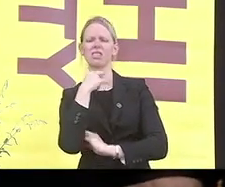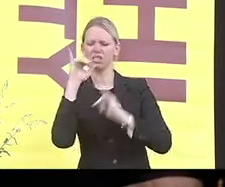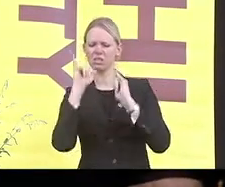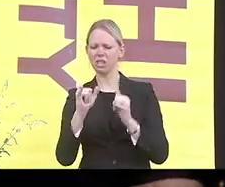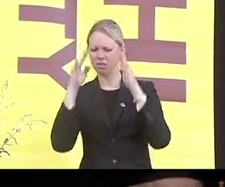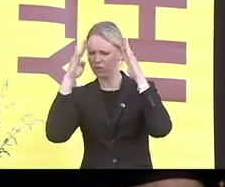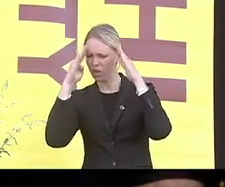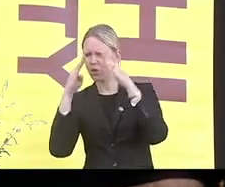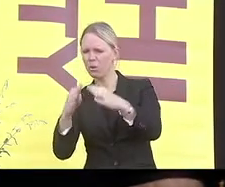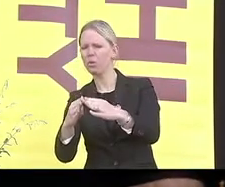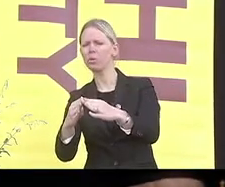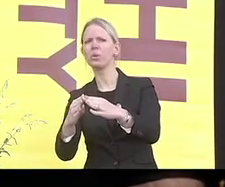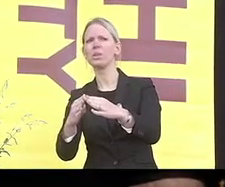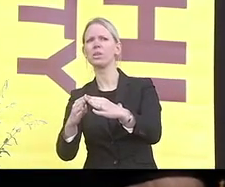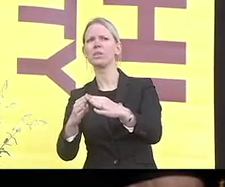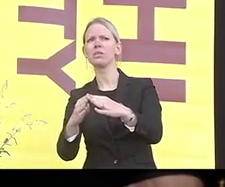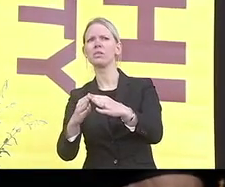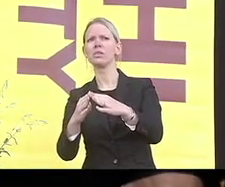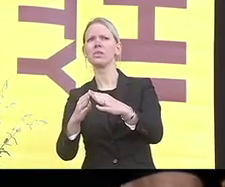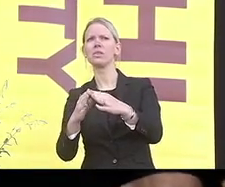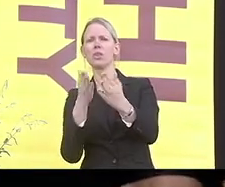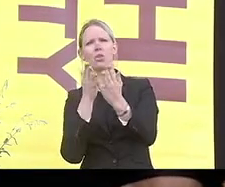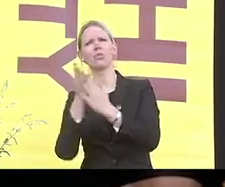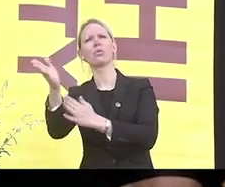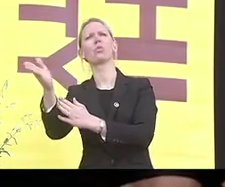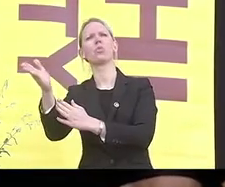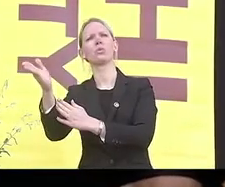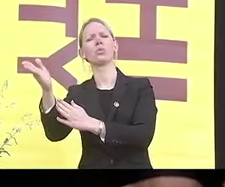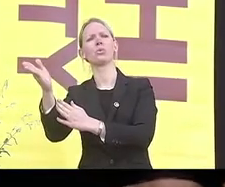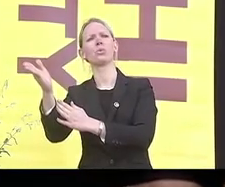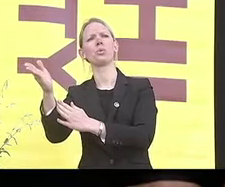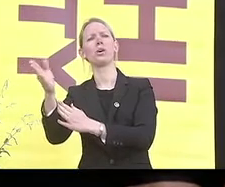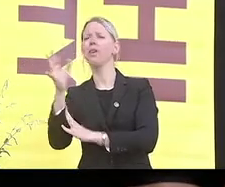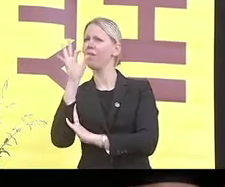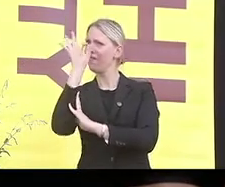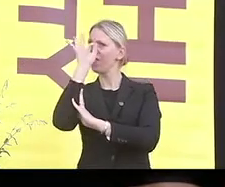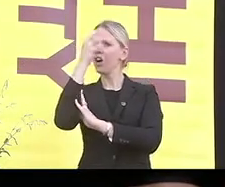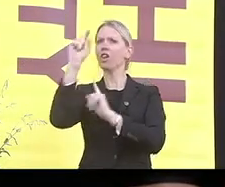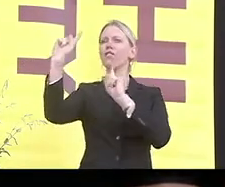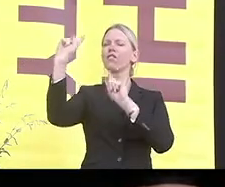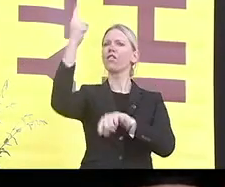to establish proper ties with him. The Fox is the first character to explain